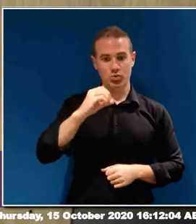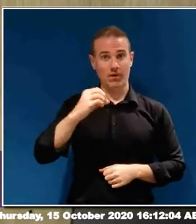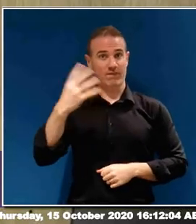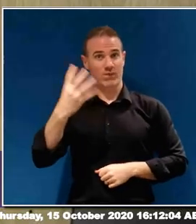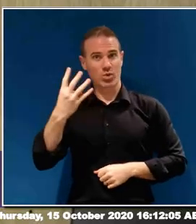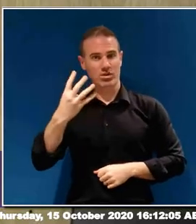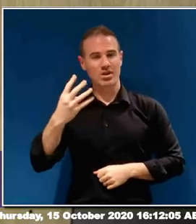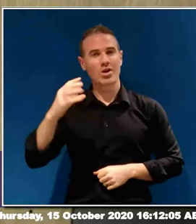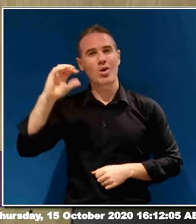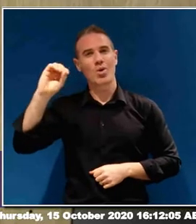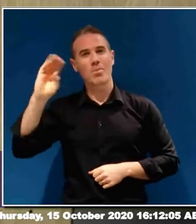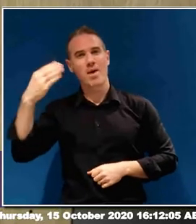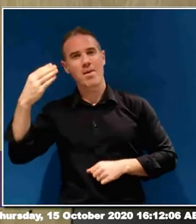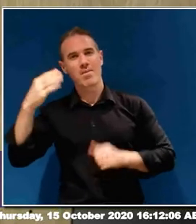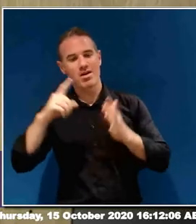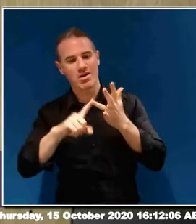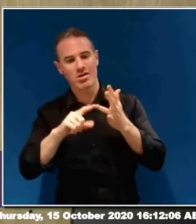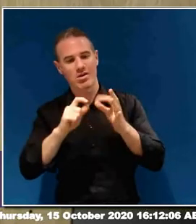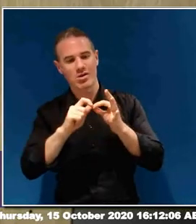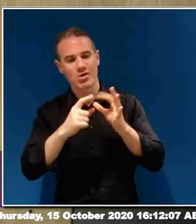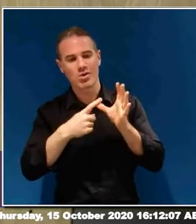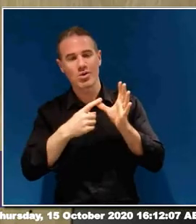couldn't keep ignoring that data and that